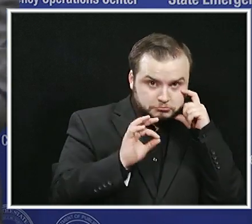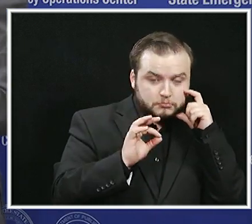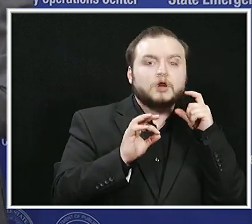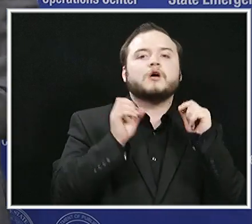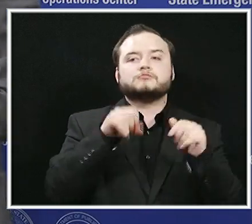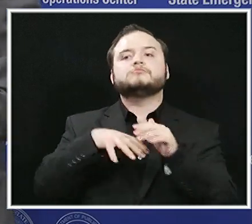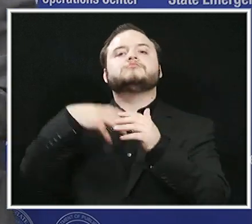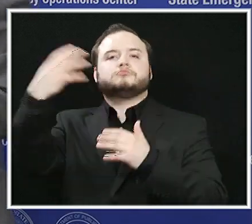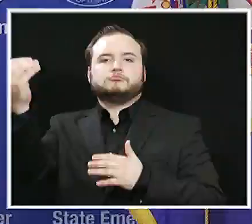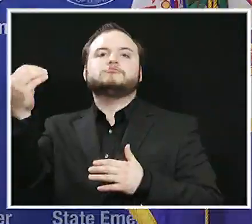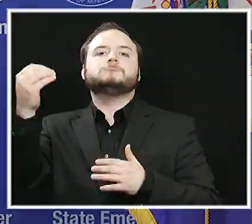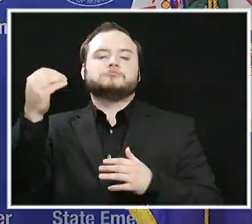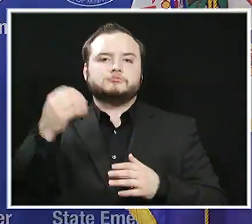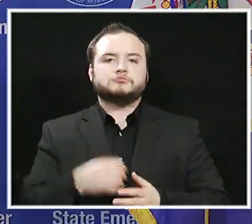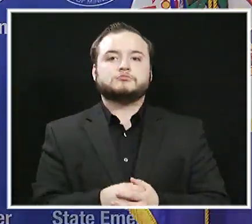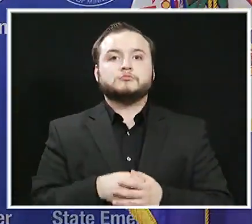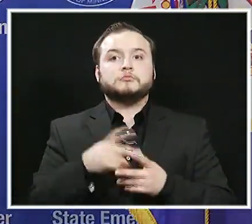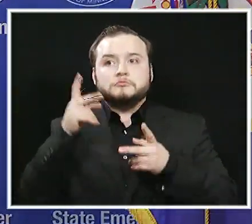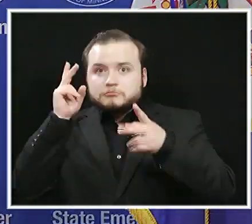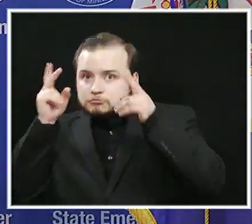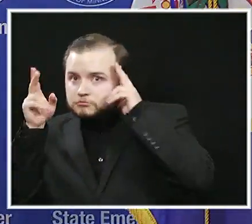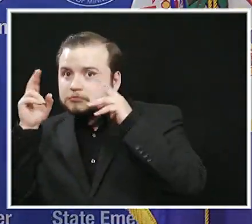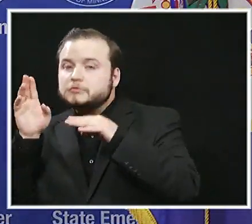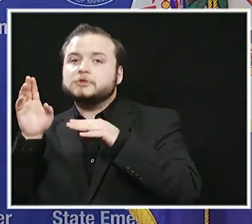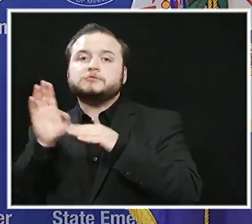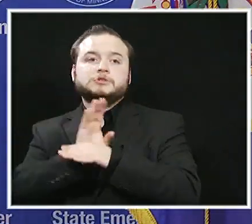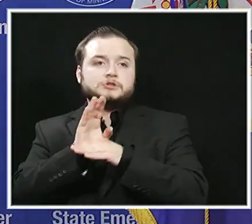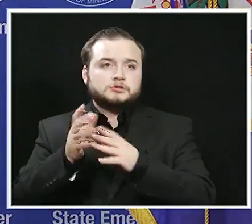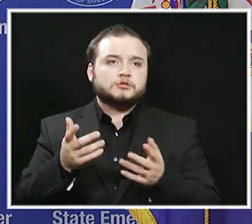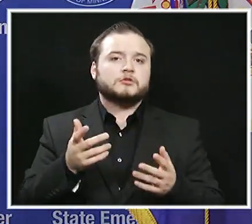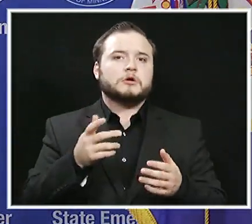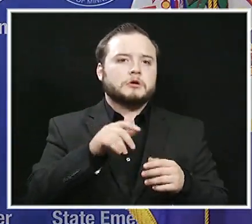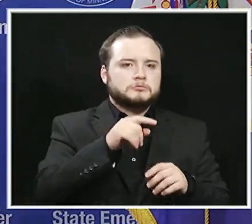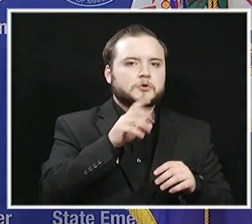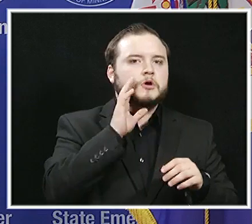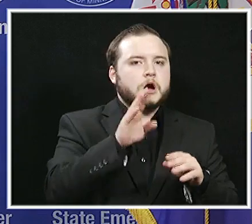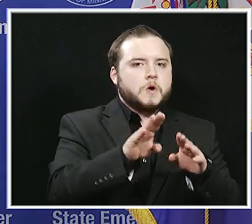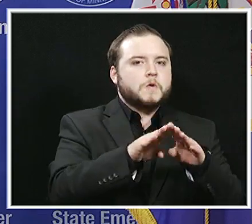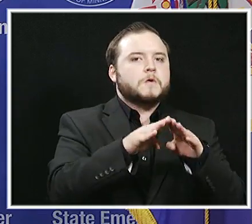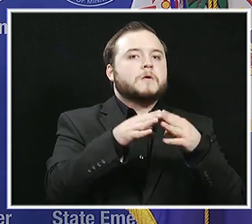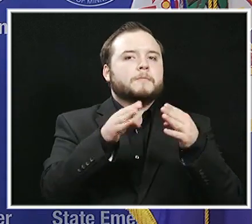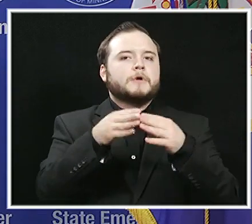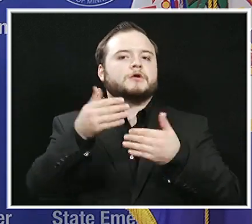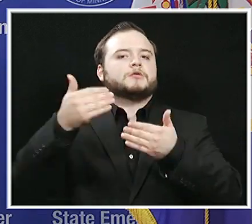things out. And then open high-contact businesses like barber shops and Salons, and then the rest